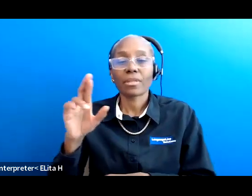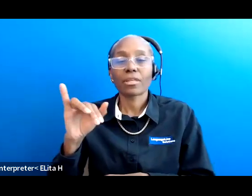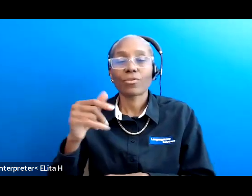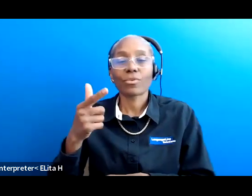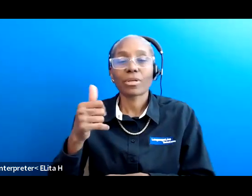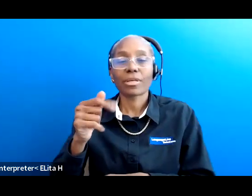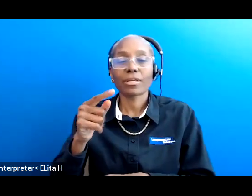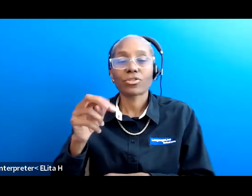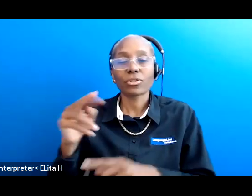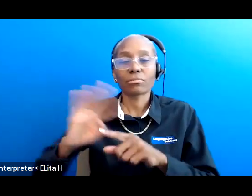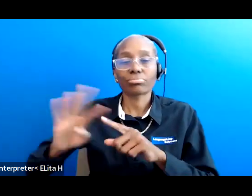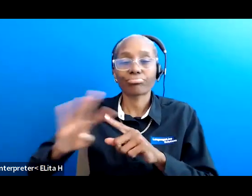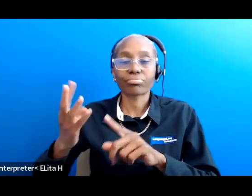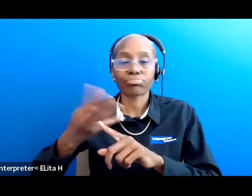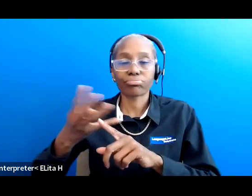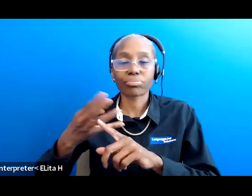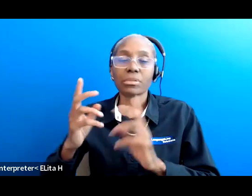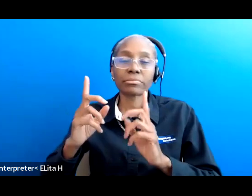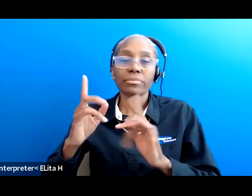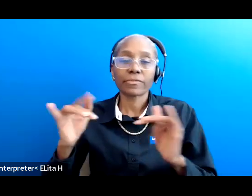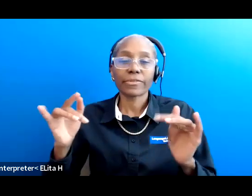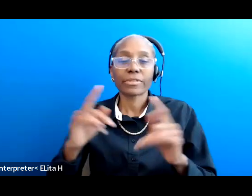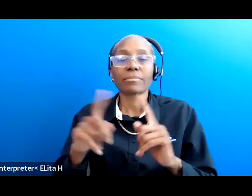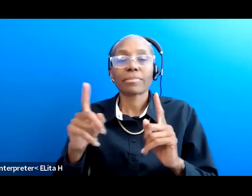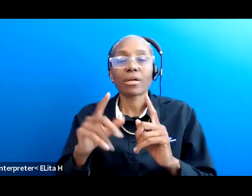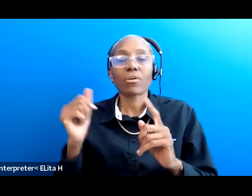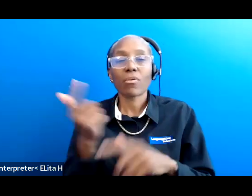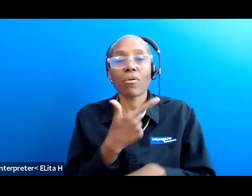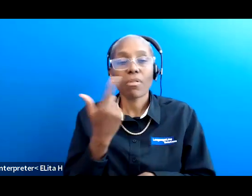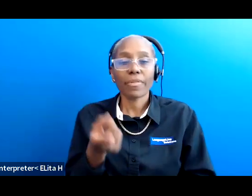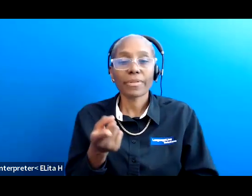Here's a question that somebody wrote in about, oh, this is from Paul.